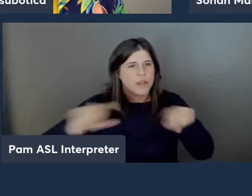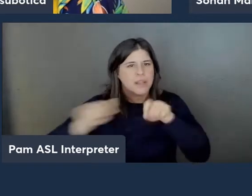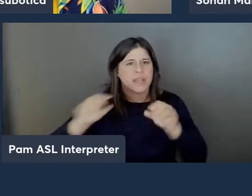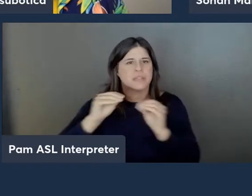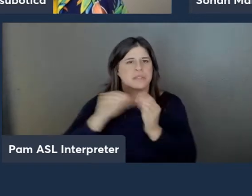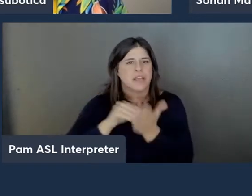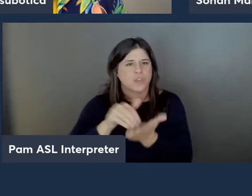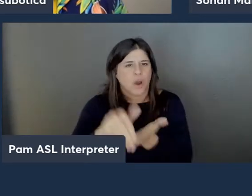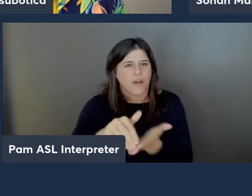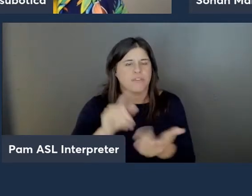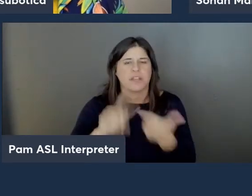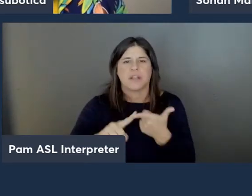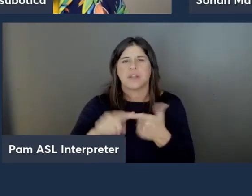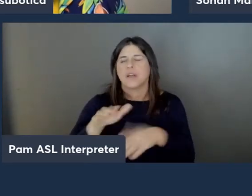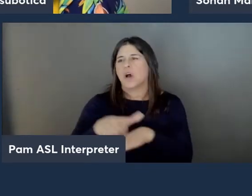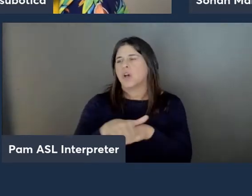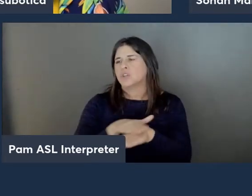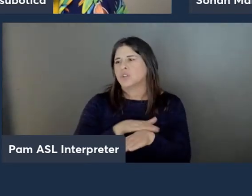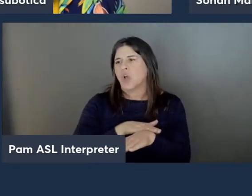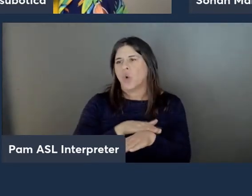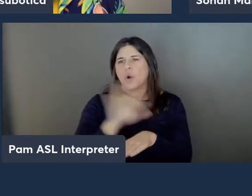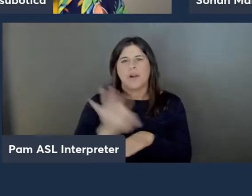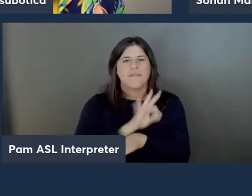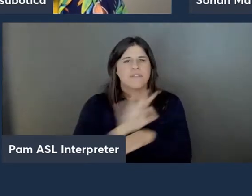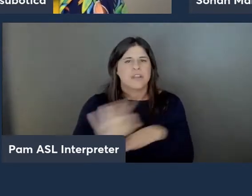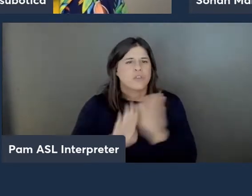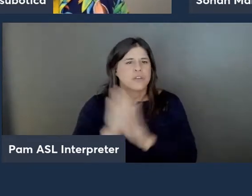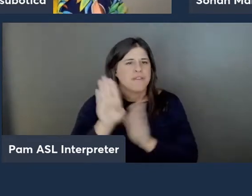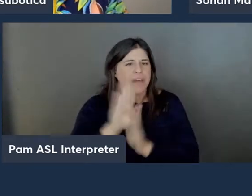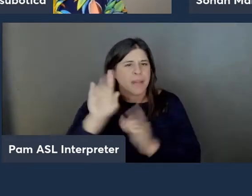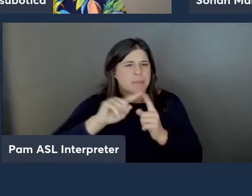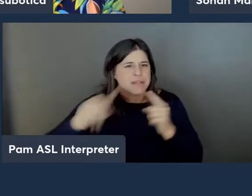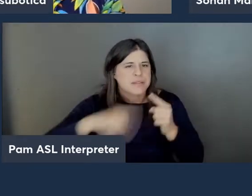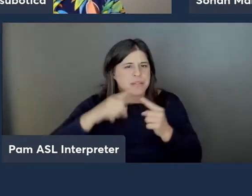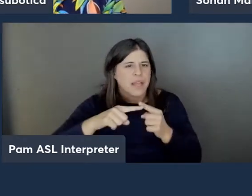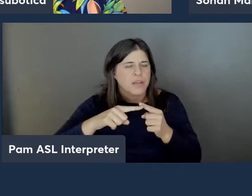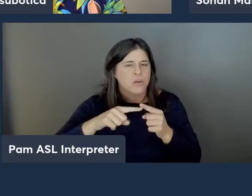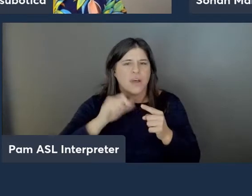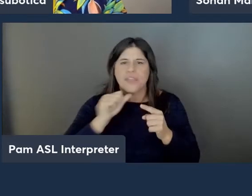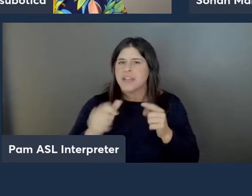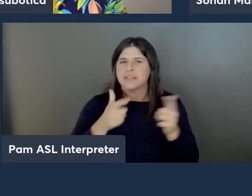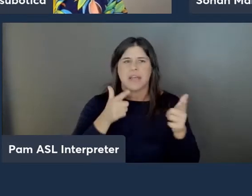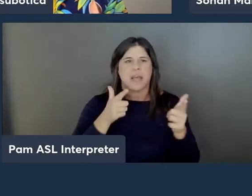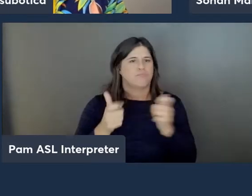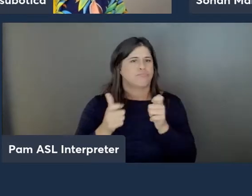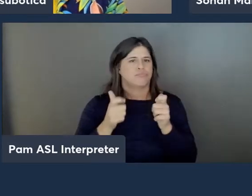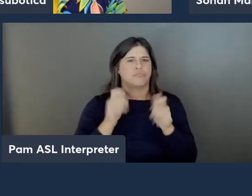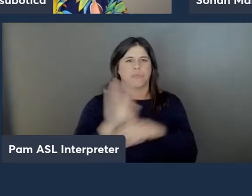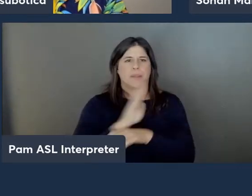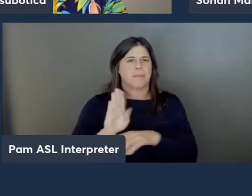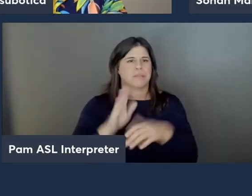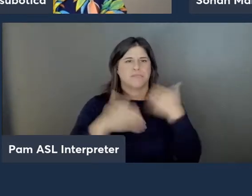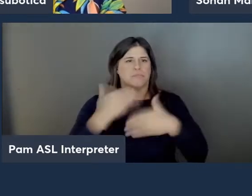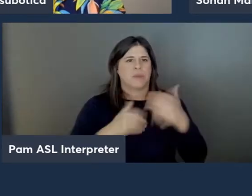It means slower feature development cycle that is not moving at the speed of business. And it also means less experimentation